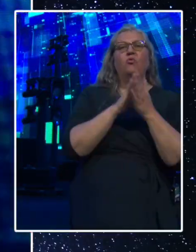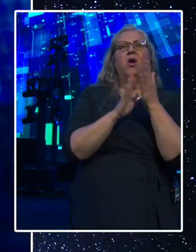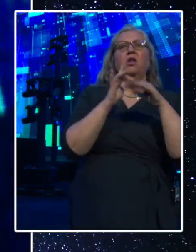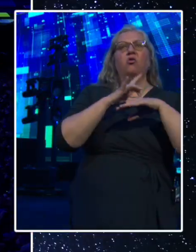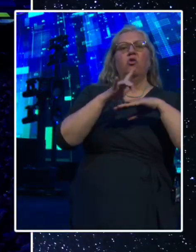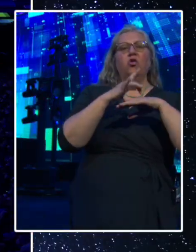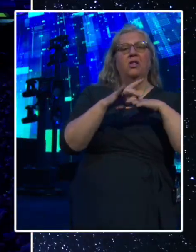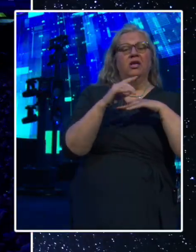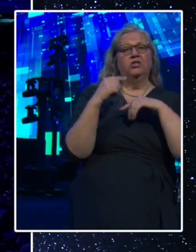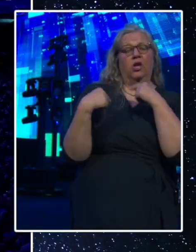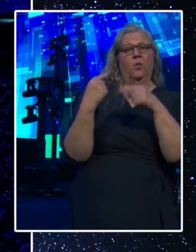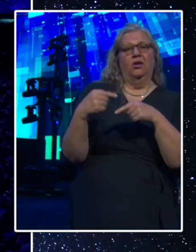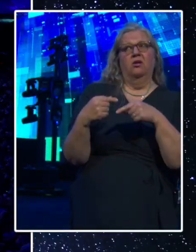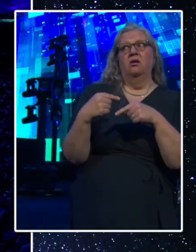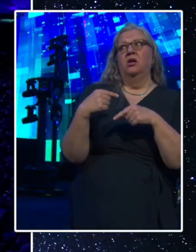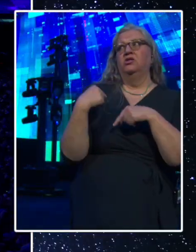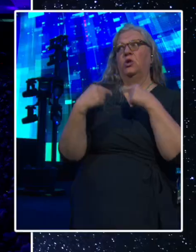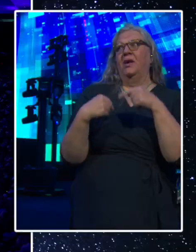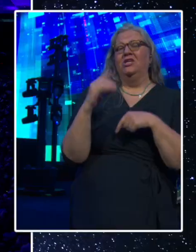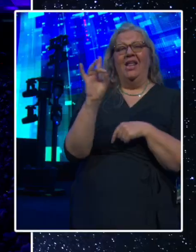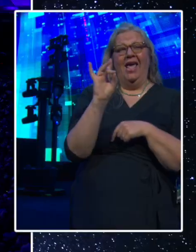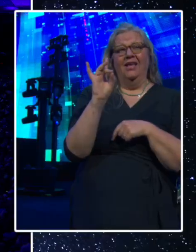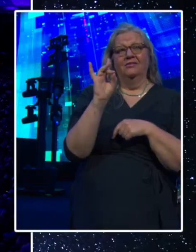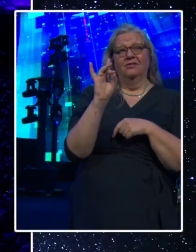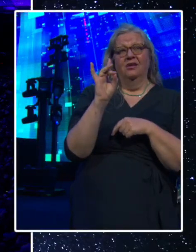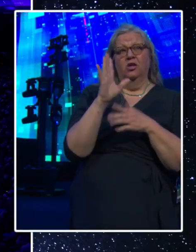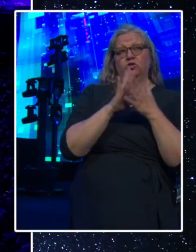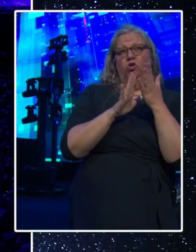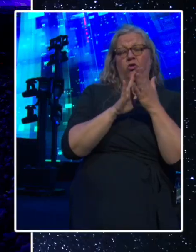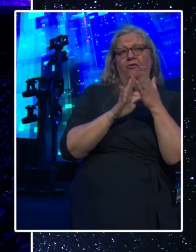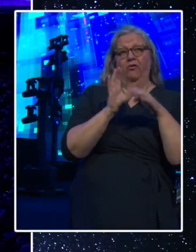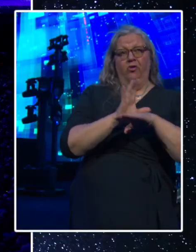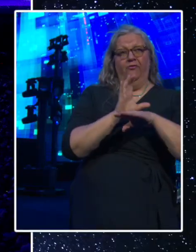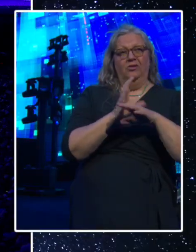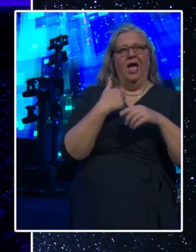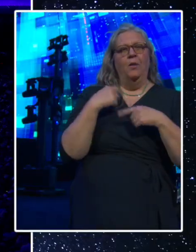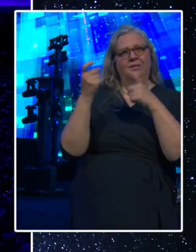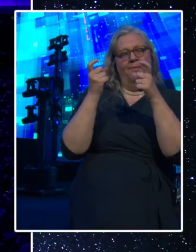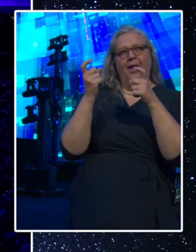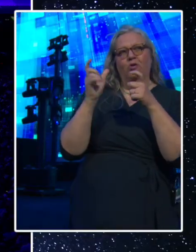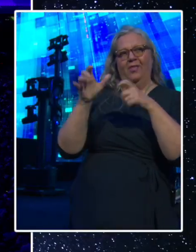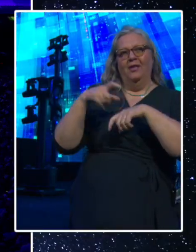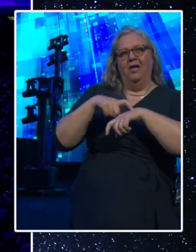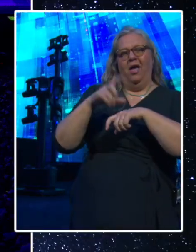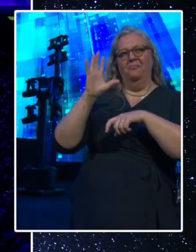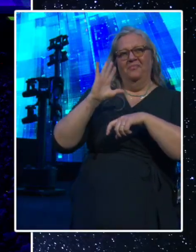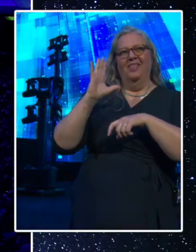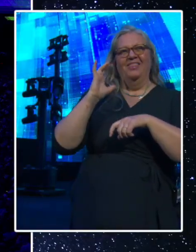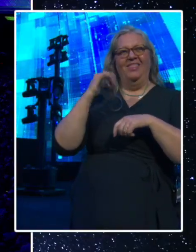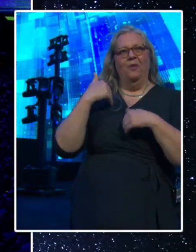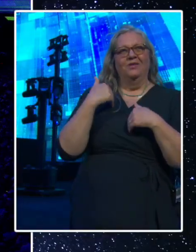If you are running early generation such as the generation A servers, which I remember I was the manager at the time of the server business,